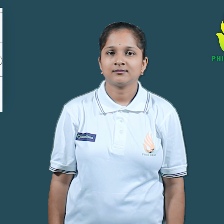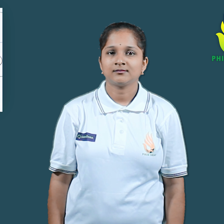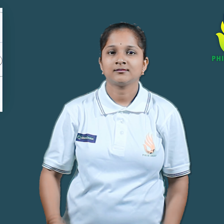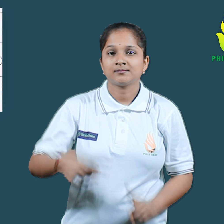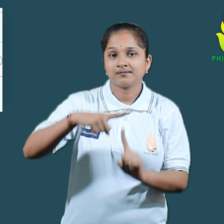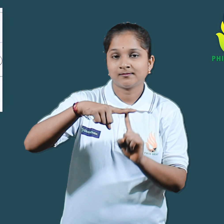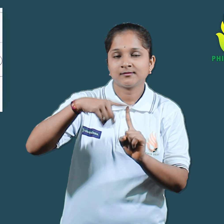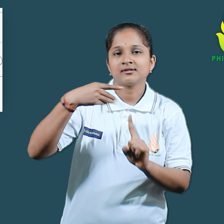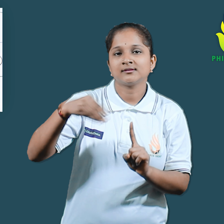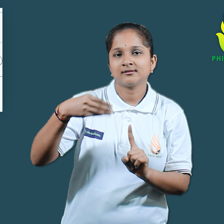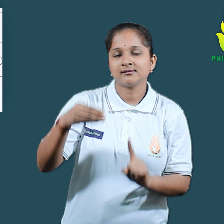Temporary